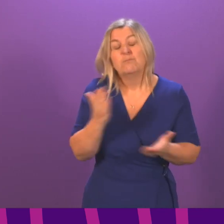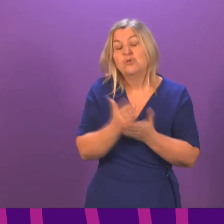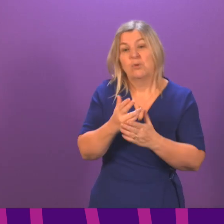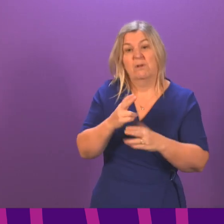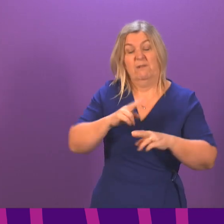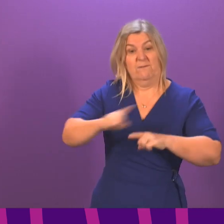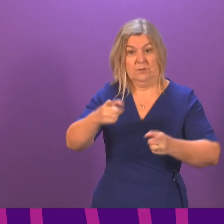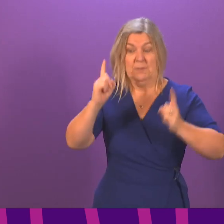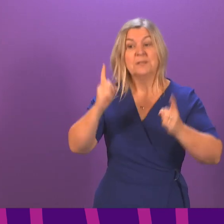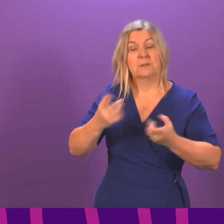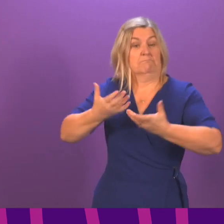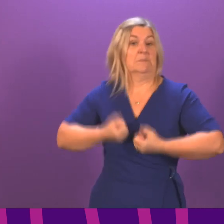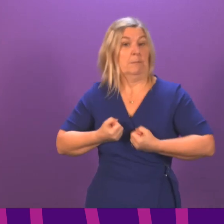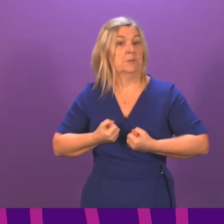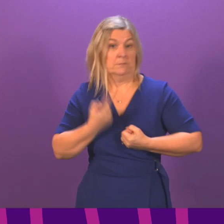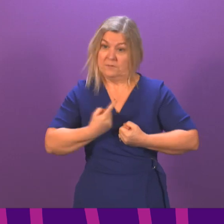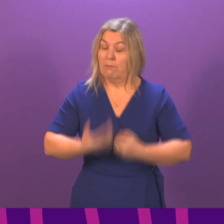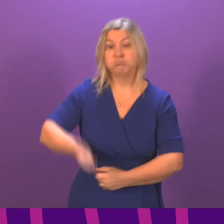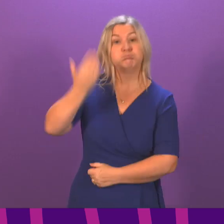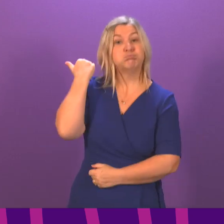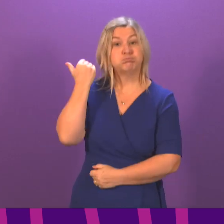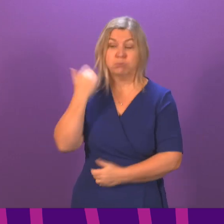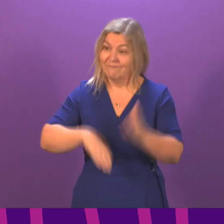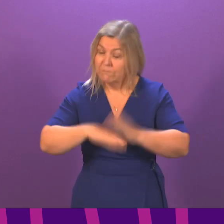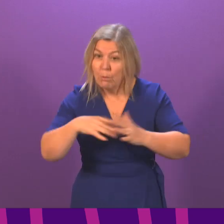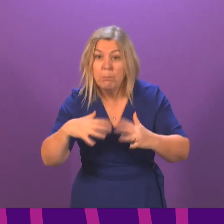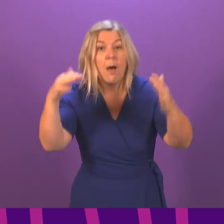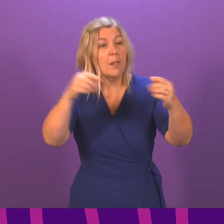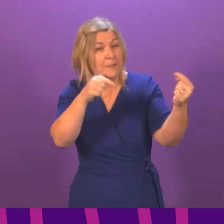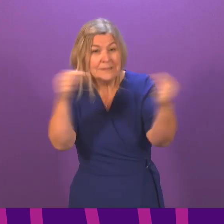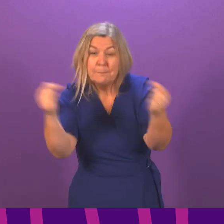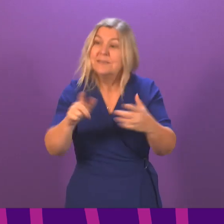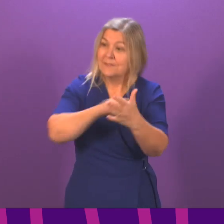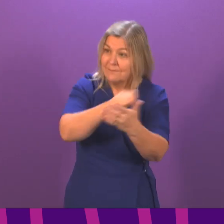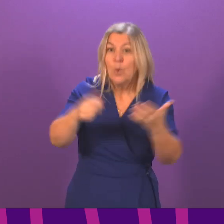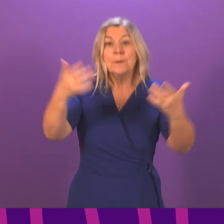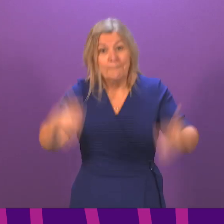an argument that the whole Parliament has considered, debated and now voted on twice.